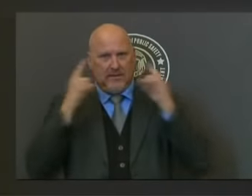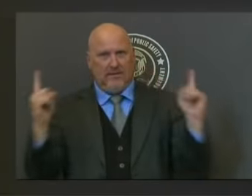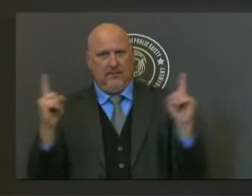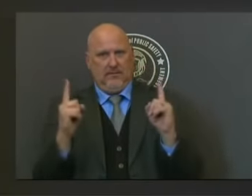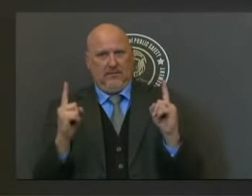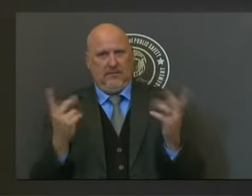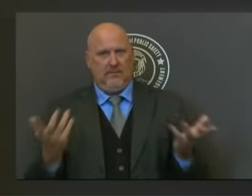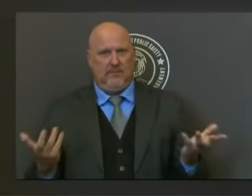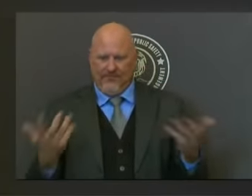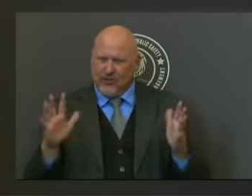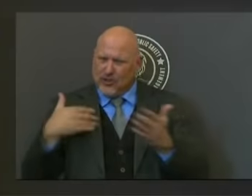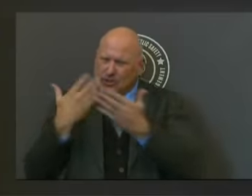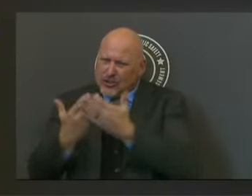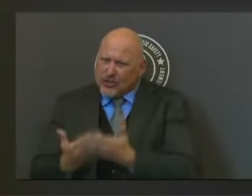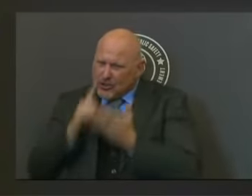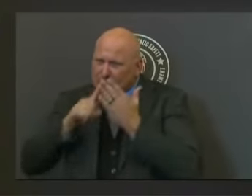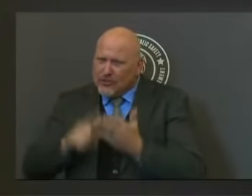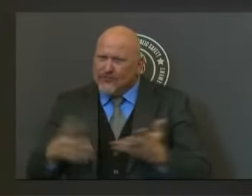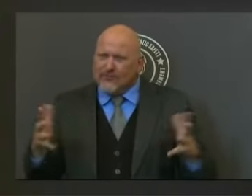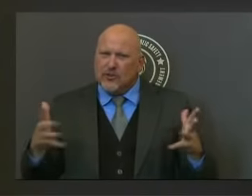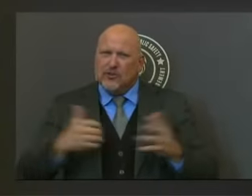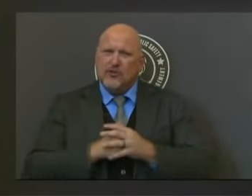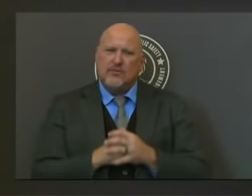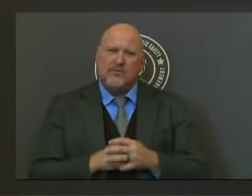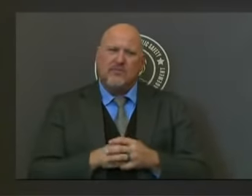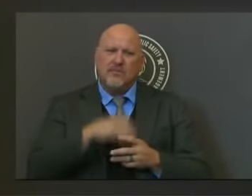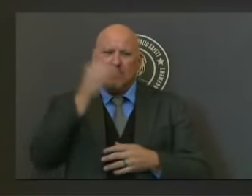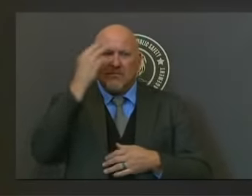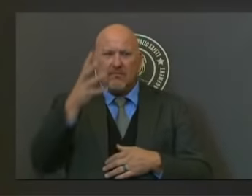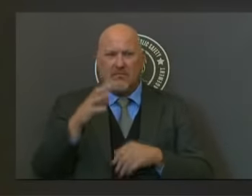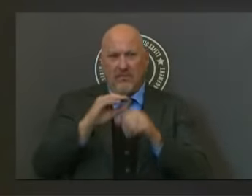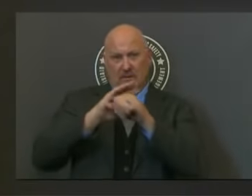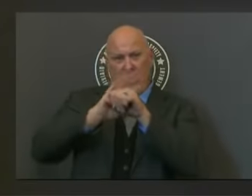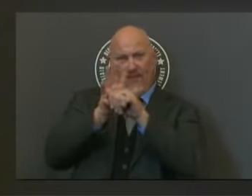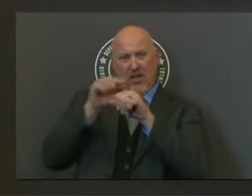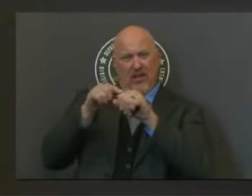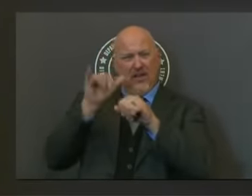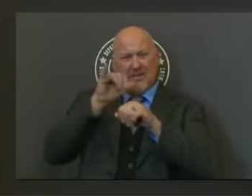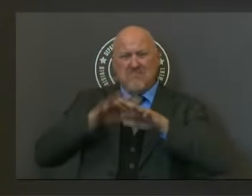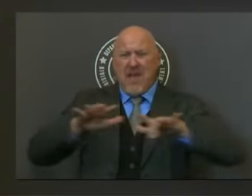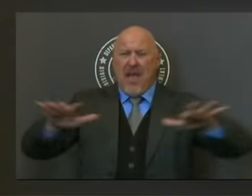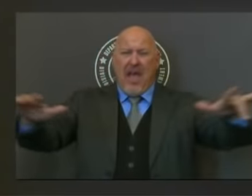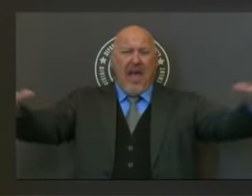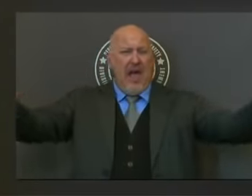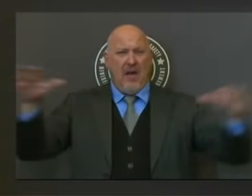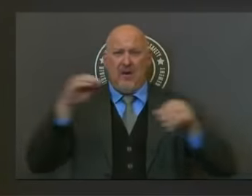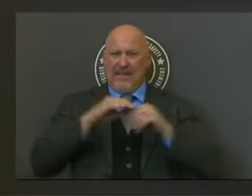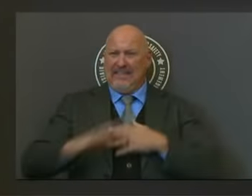we know the virus is spreading through social circles even with